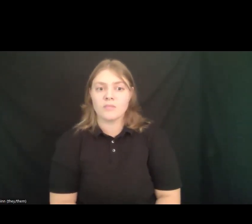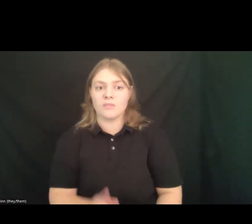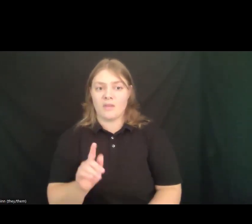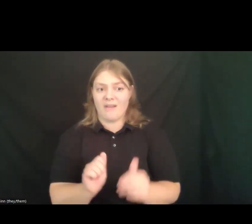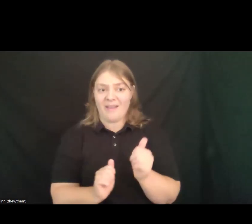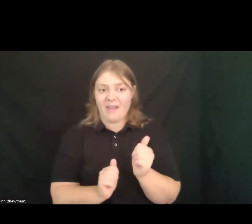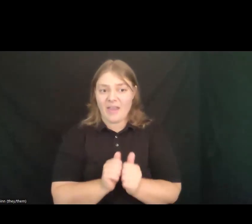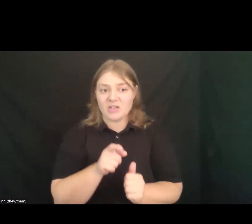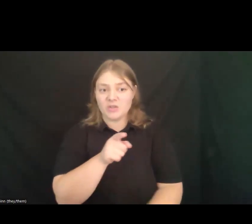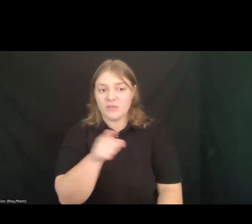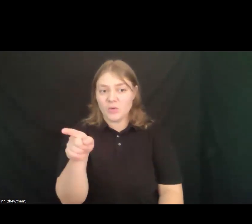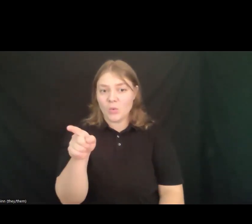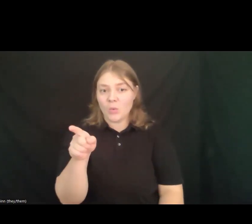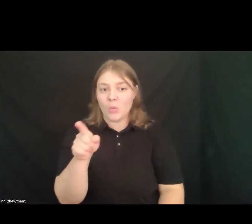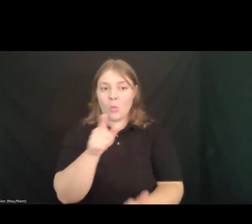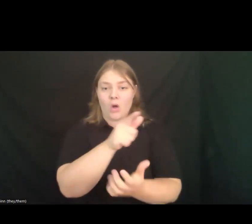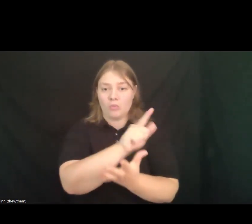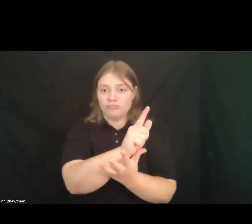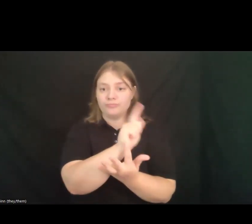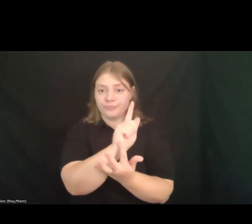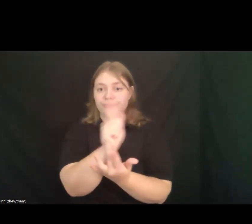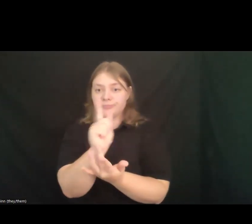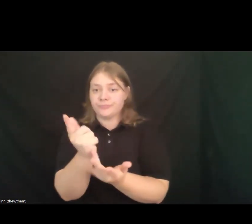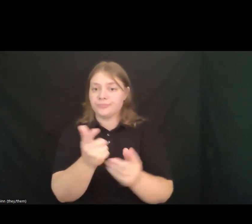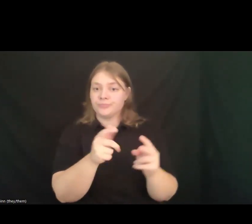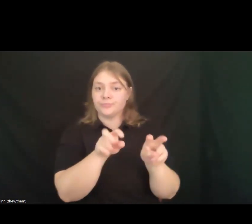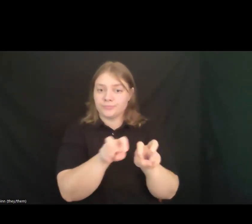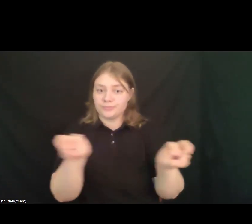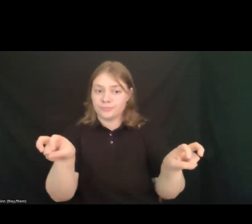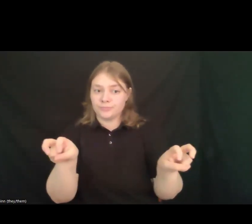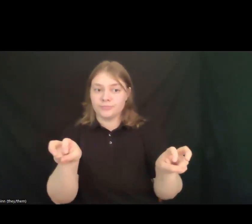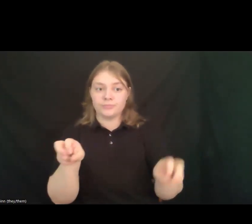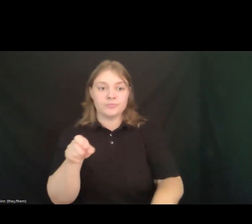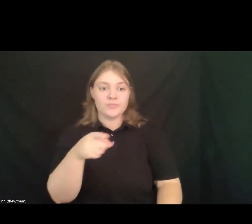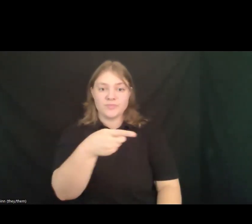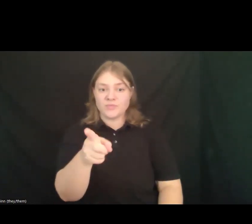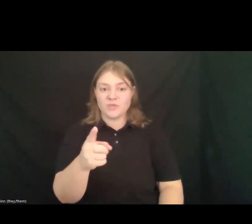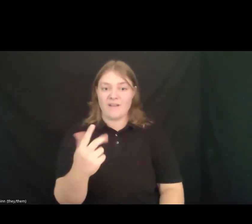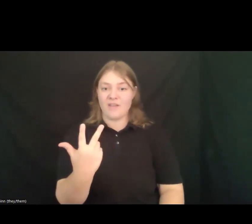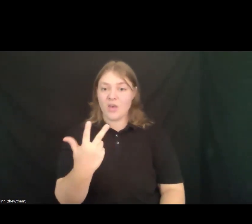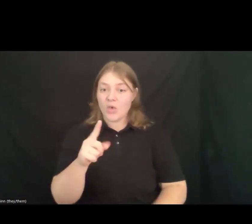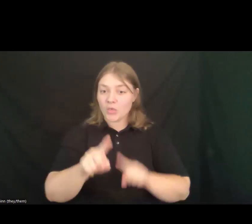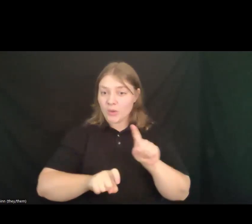go in the order that you're sitting so each of you we have um three questions for you just to